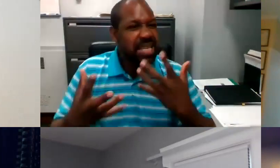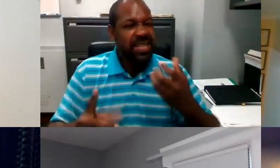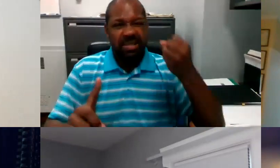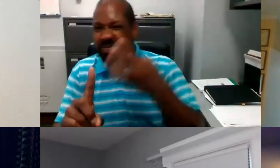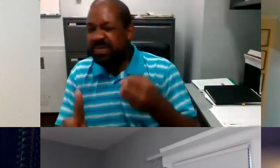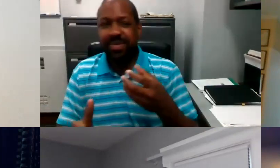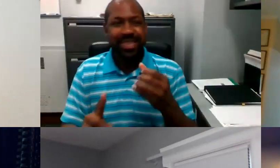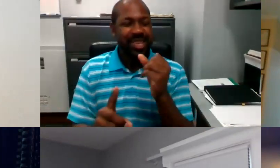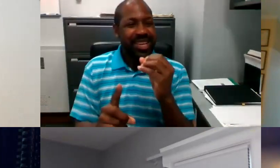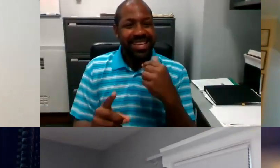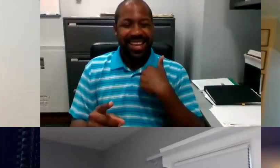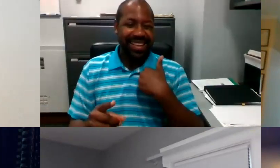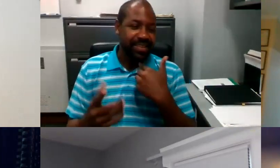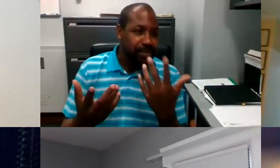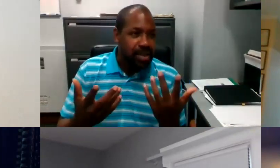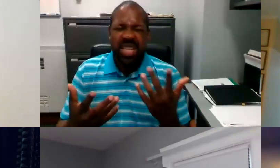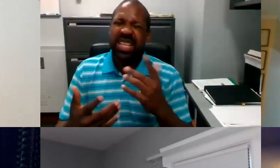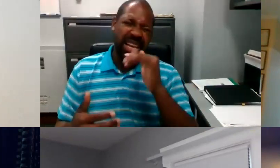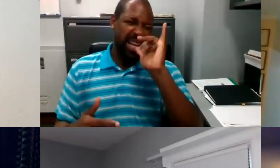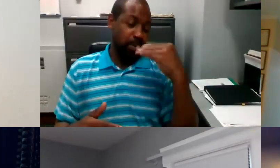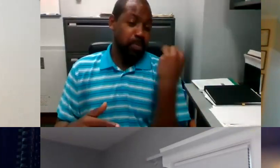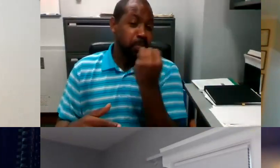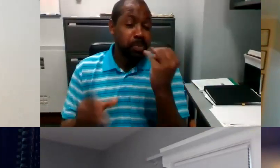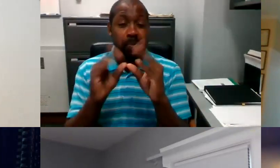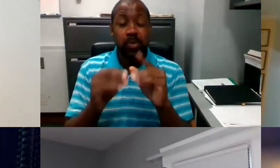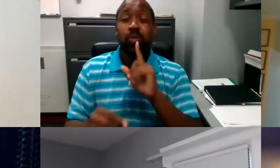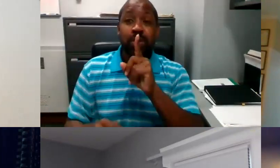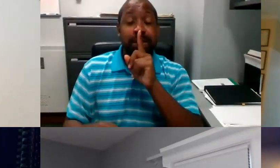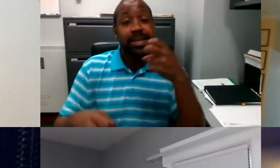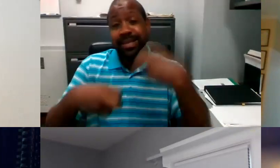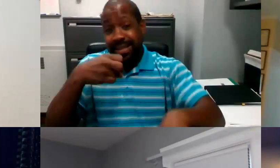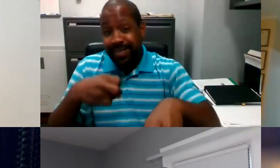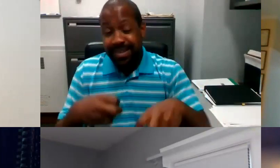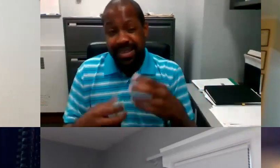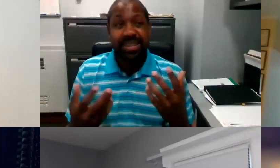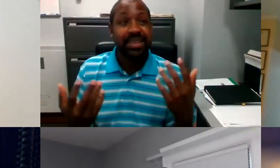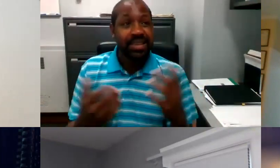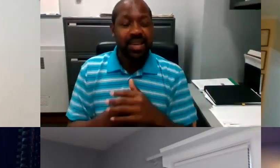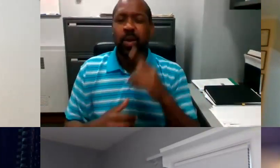THERE WAS A LOT OF NEGATIVITY I GUESS I WOULD SAY FROM INTERPRETERS.